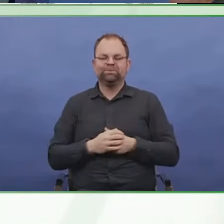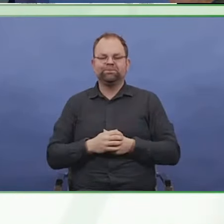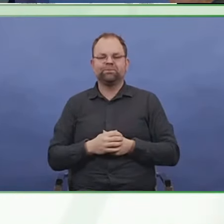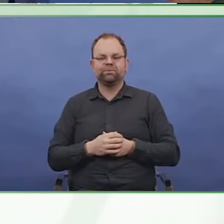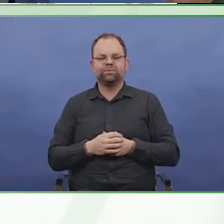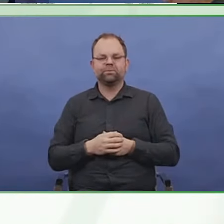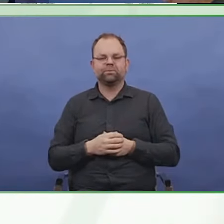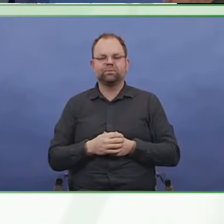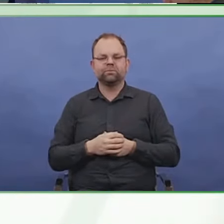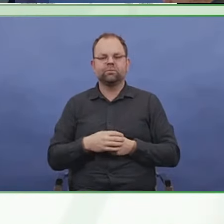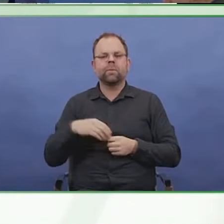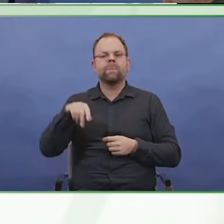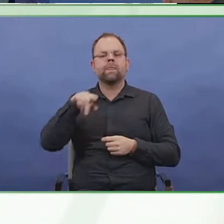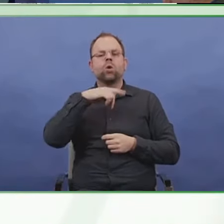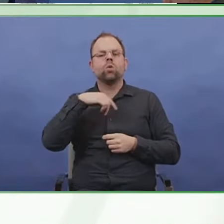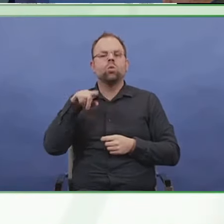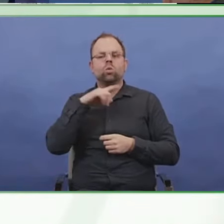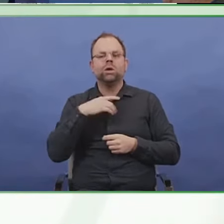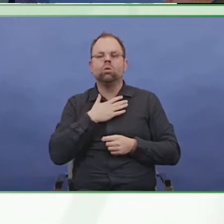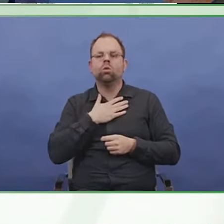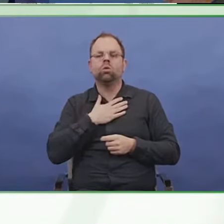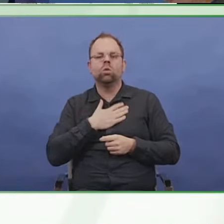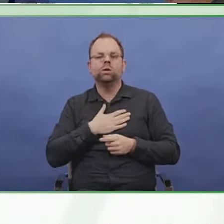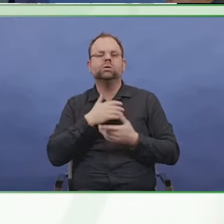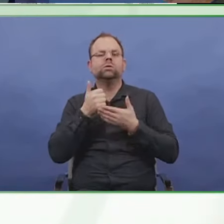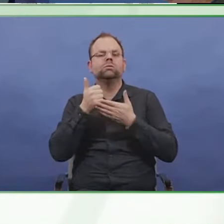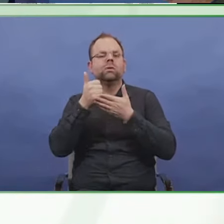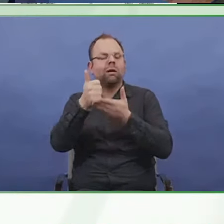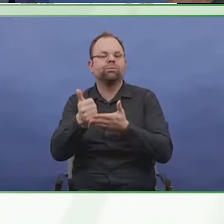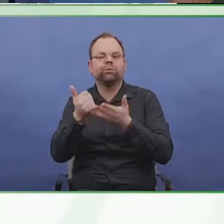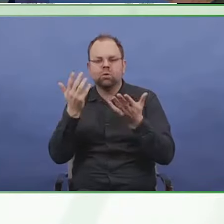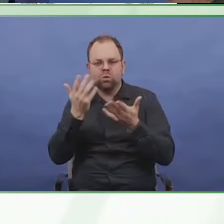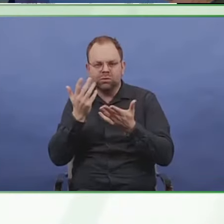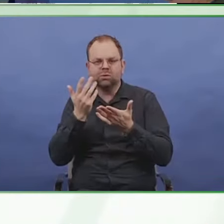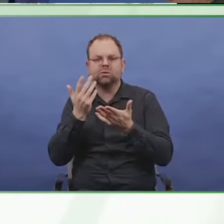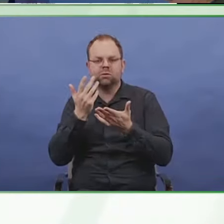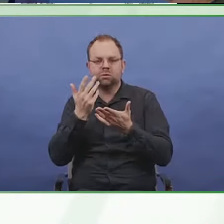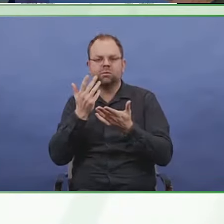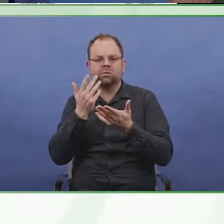So Billion Strong is really for all of us and we hope you will join